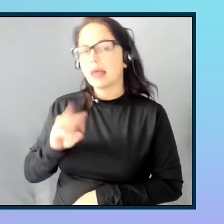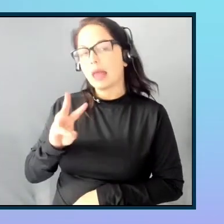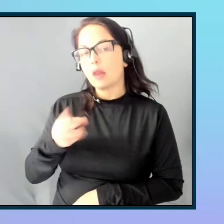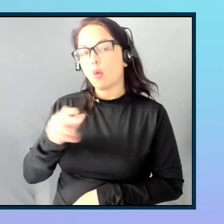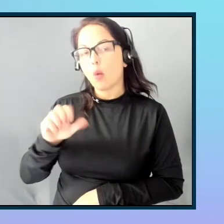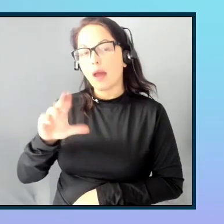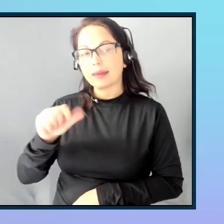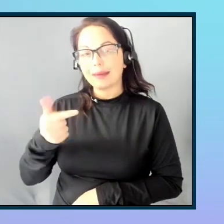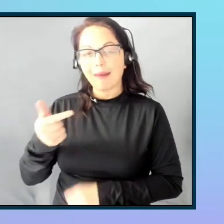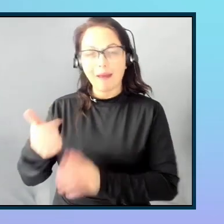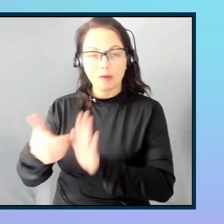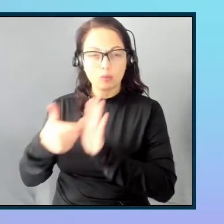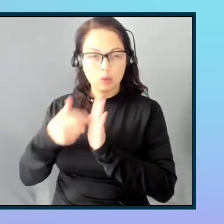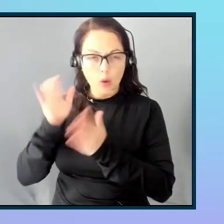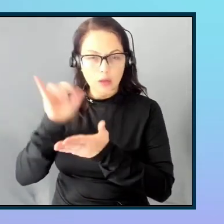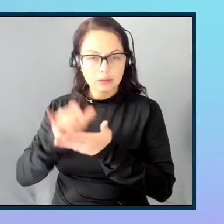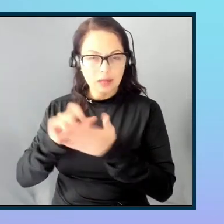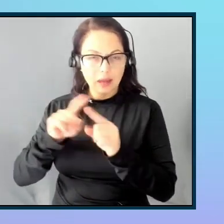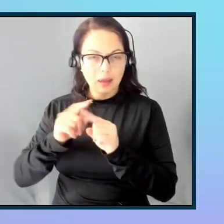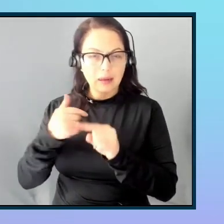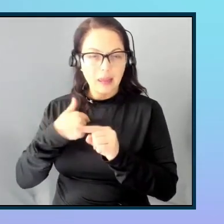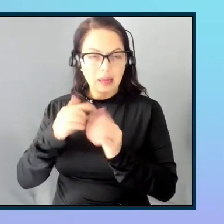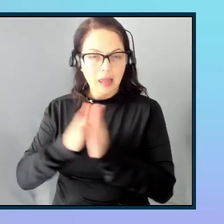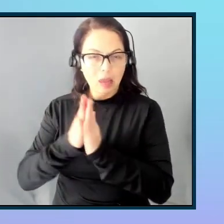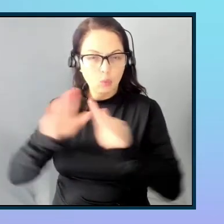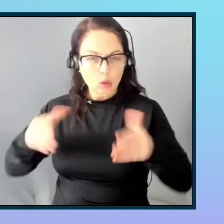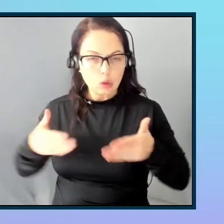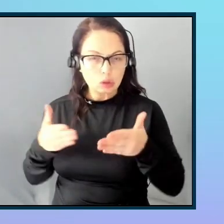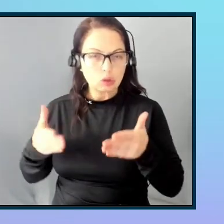And I would encourage that the person who suggested this